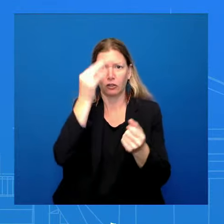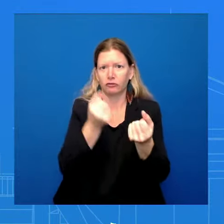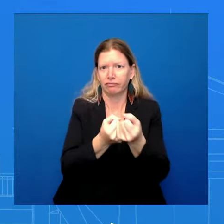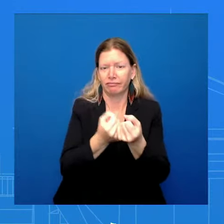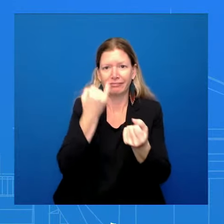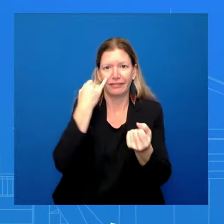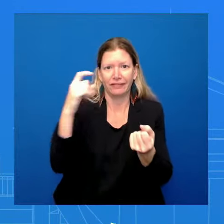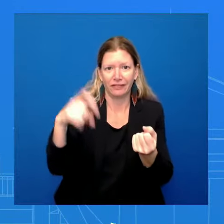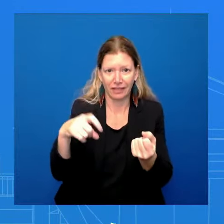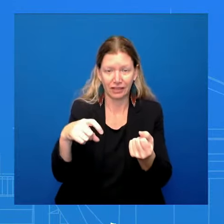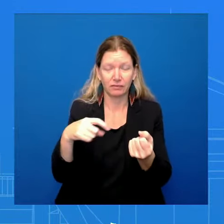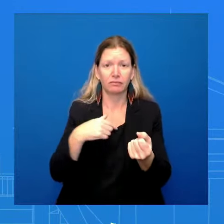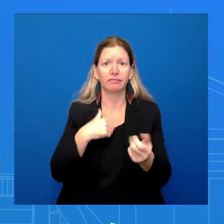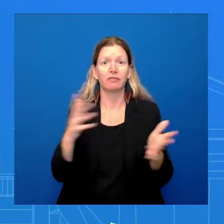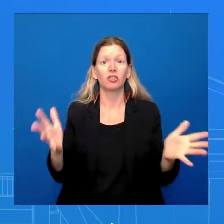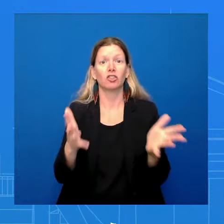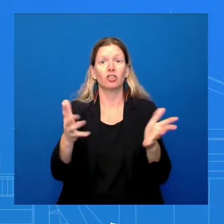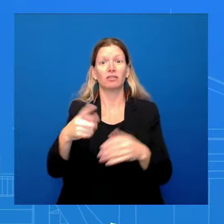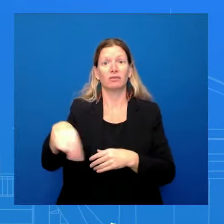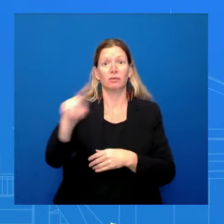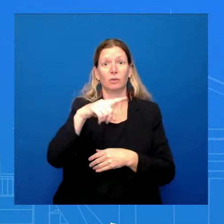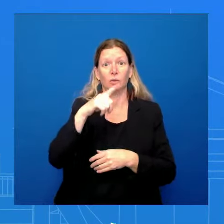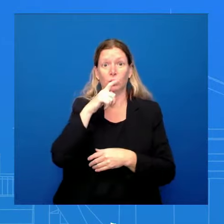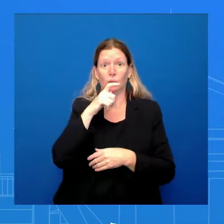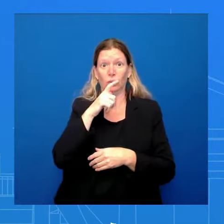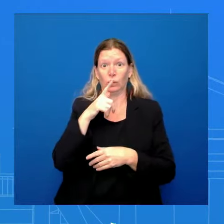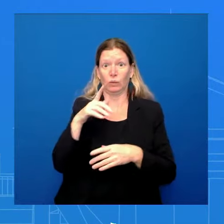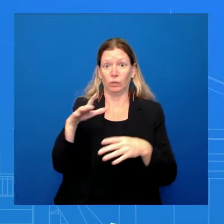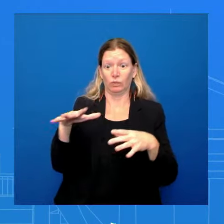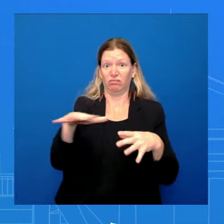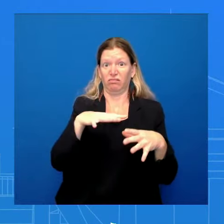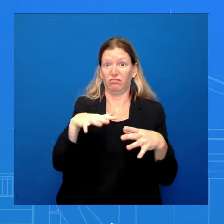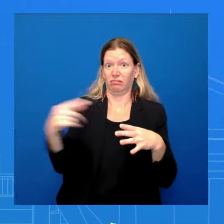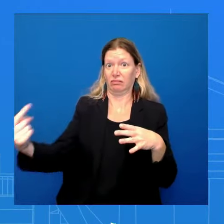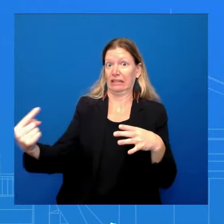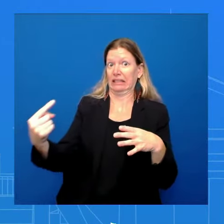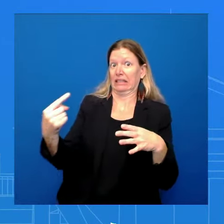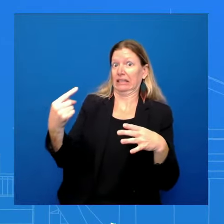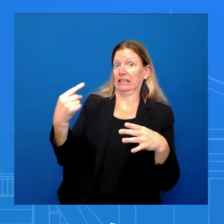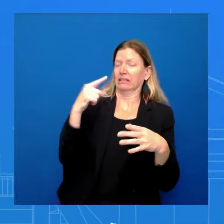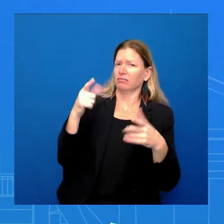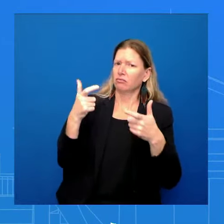and dangerous storm to remain alert, listen to local officials, and prepare for the impact.